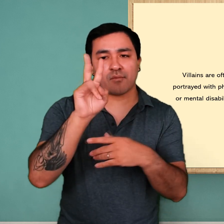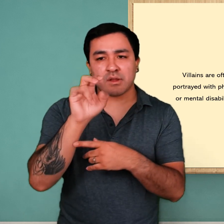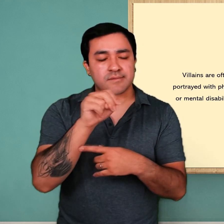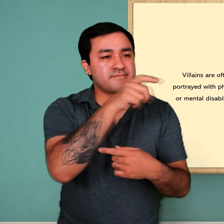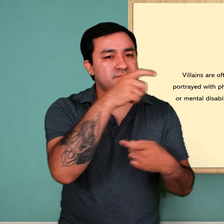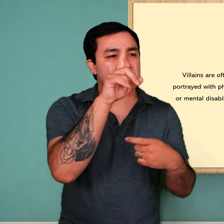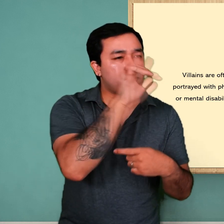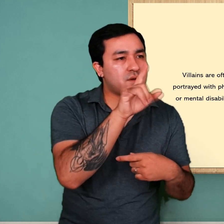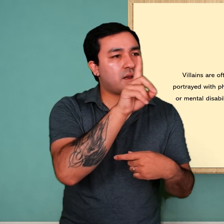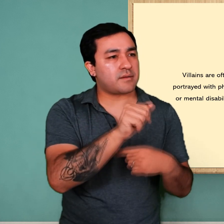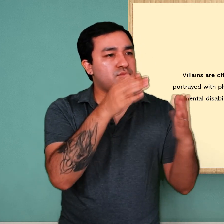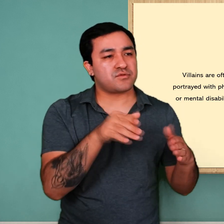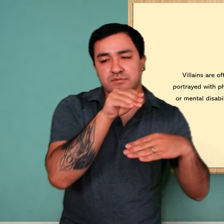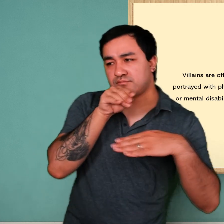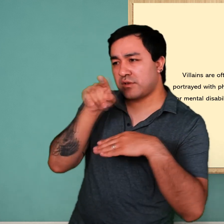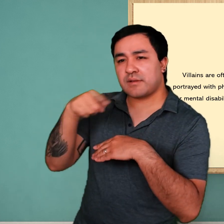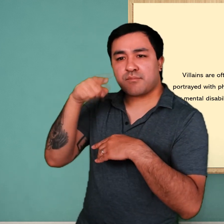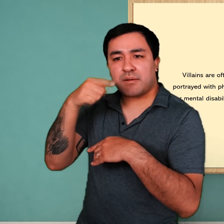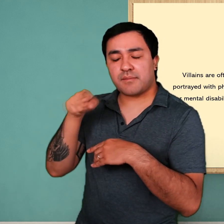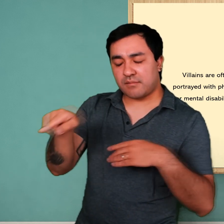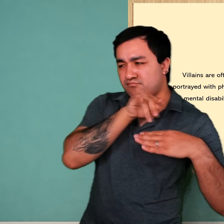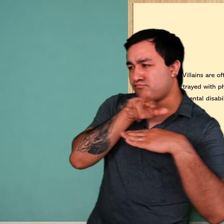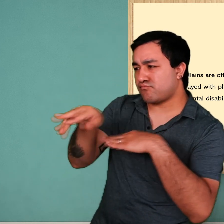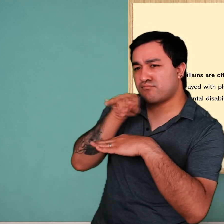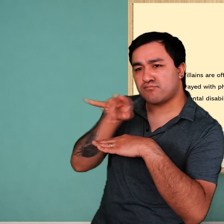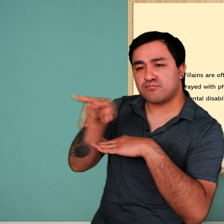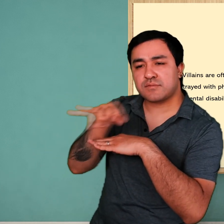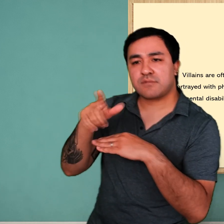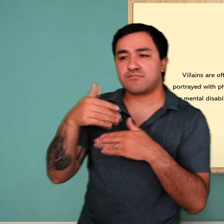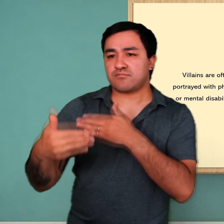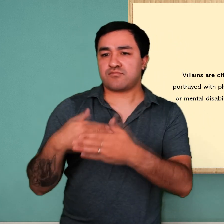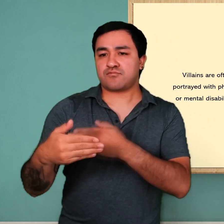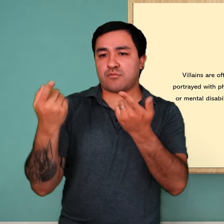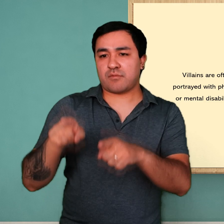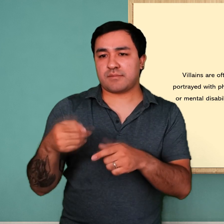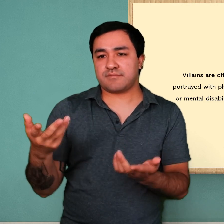Over time, we need to understand the psychological effect this may have on the general public.